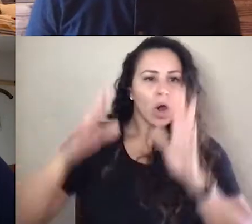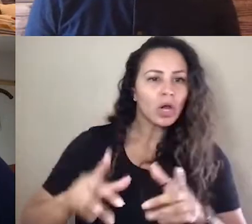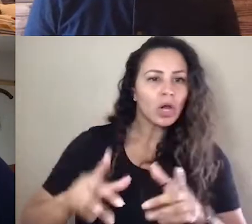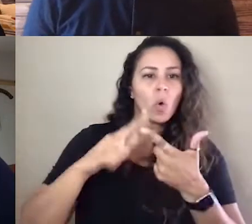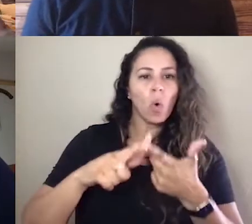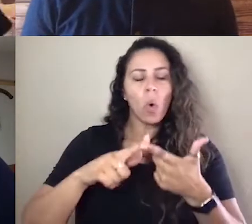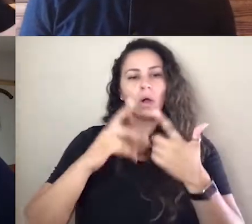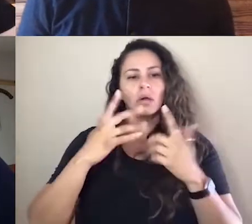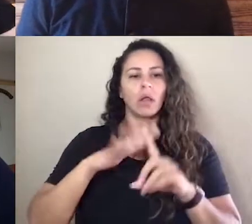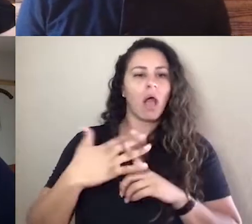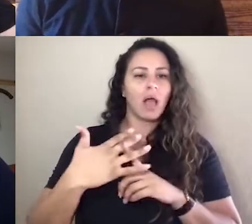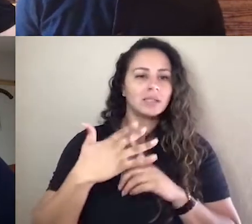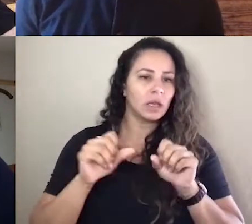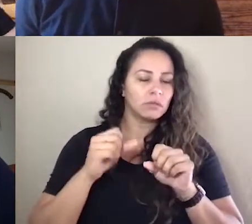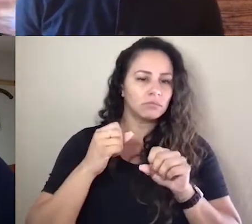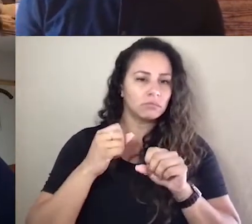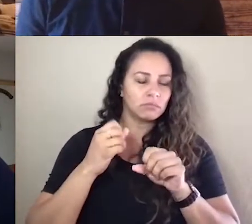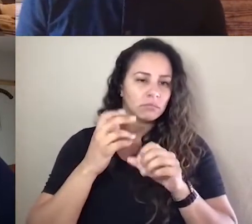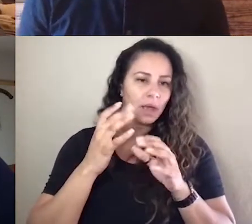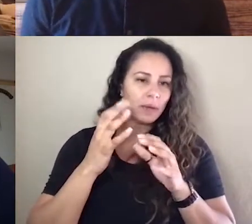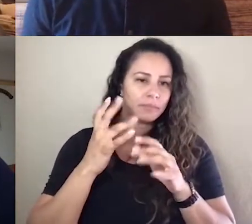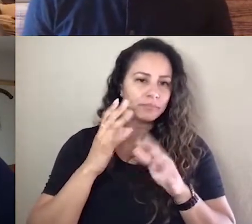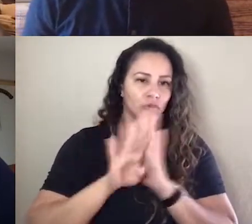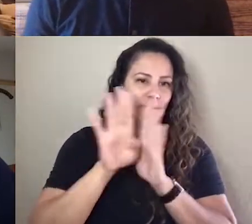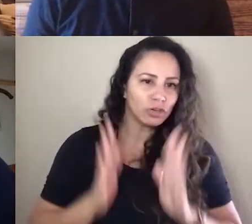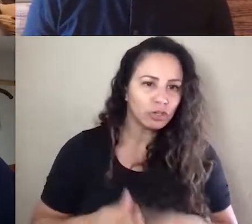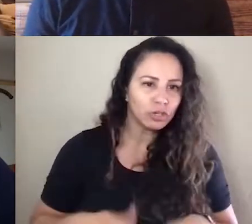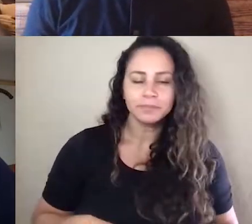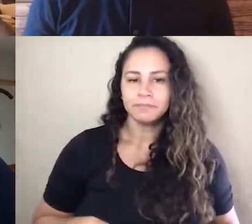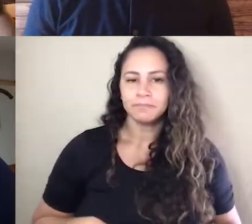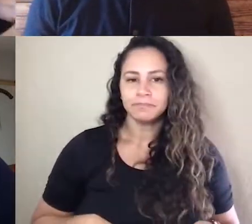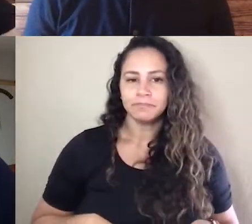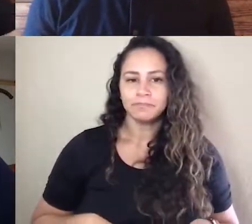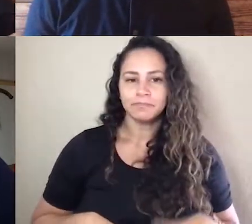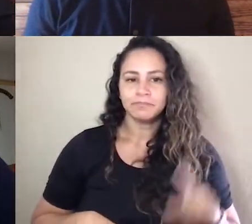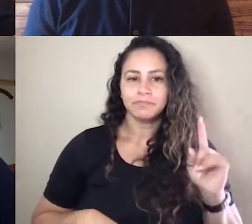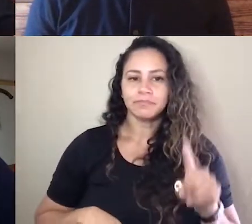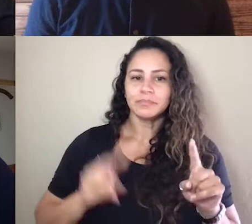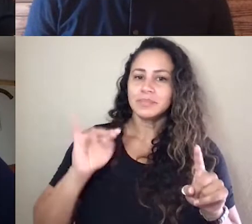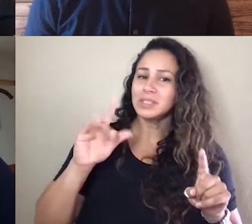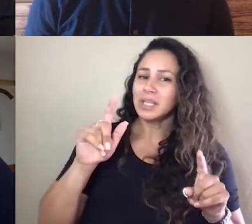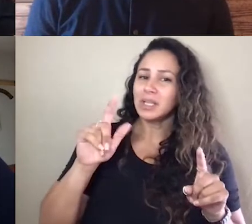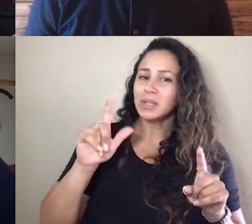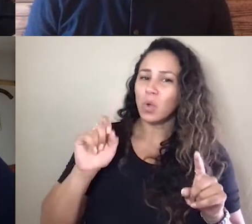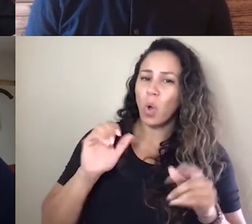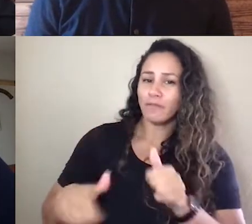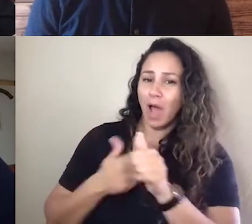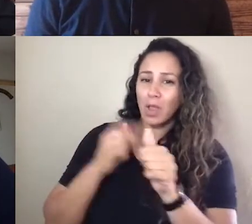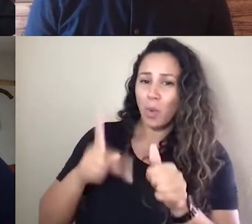APPROPRIATE TO A MARKETER OR CONTENT CREATOR. AND A FOLLOW UP QUESTION, DO YOU HAVE